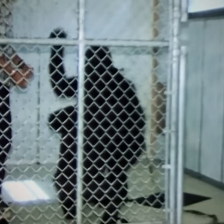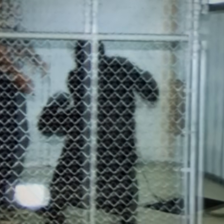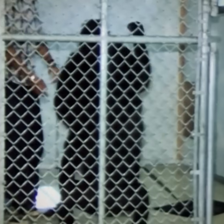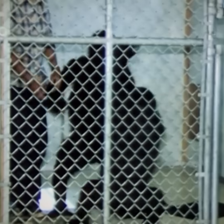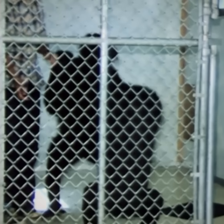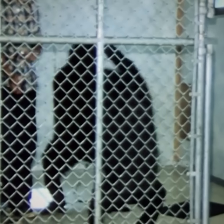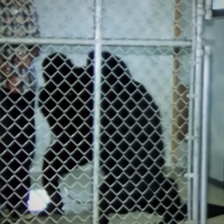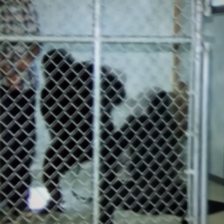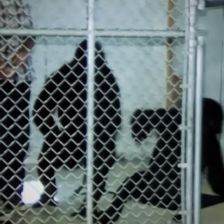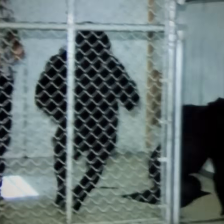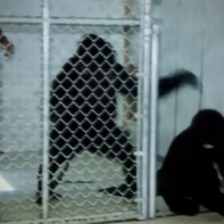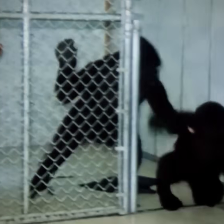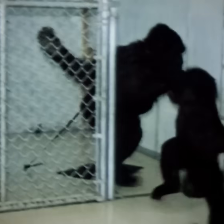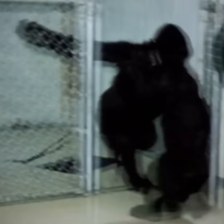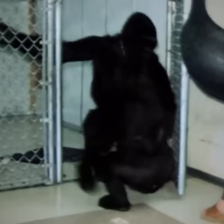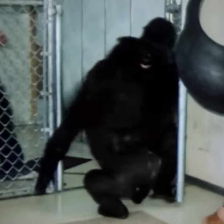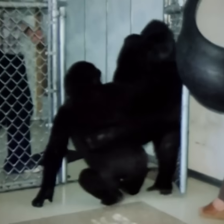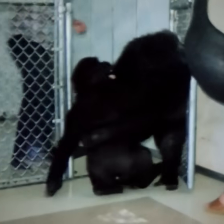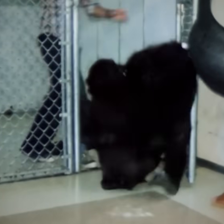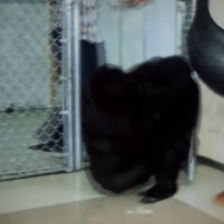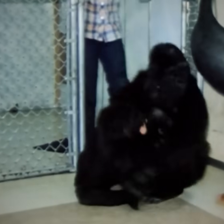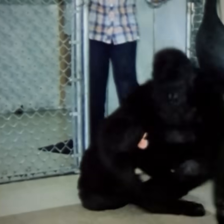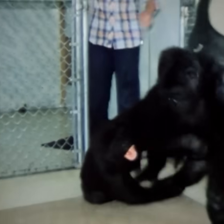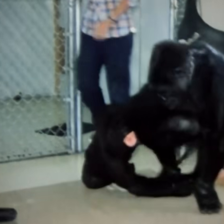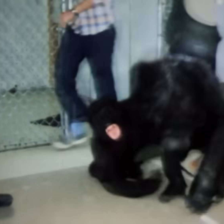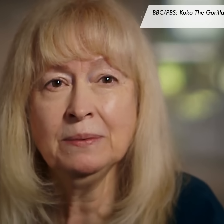but was too young to actually do it when he came into the foundation's possession.